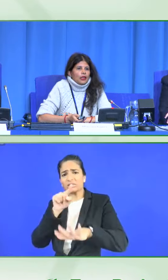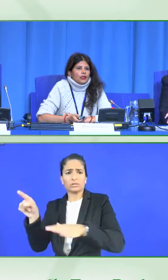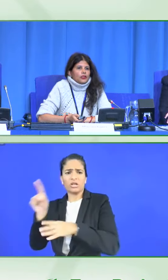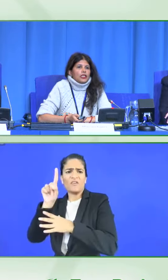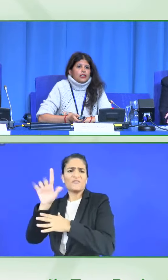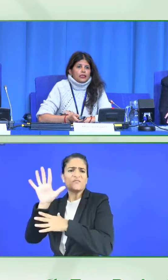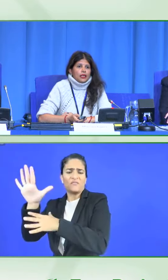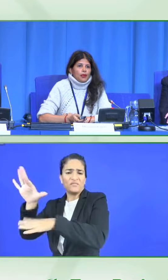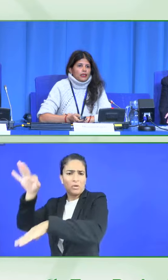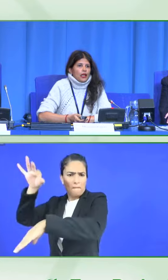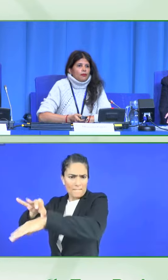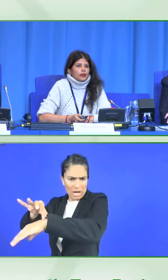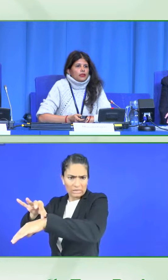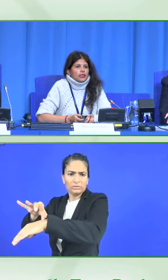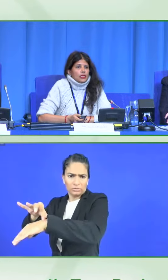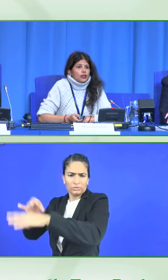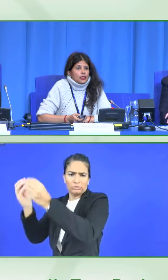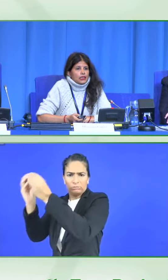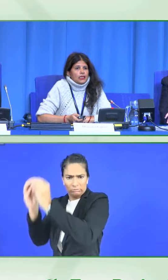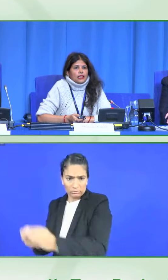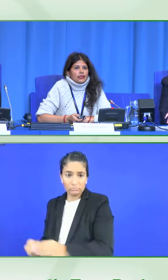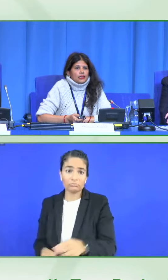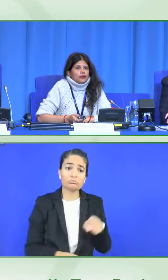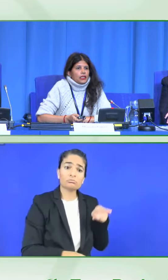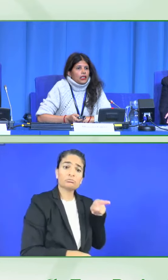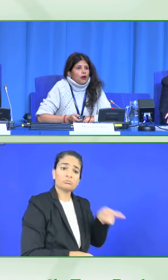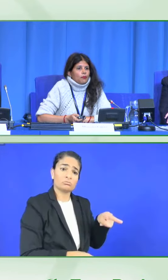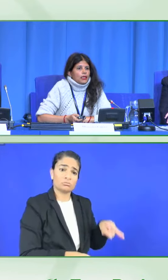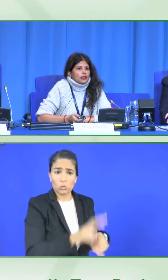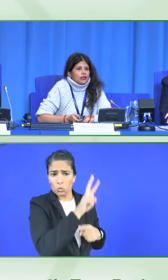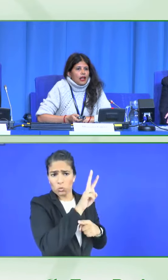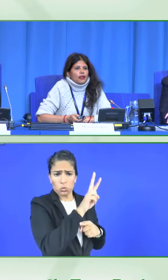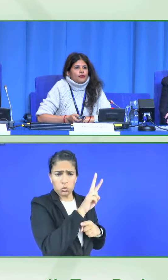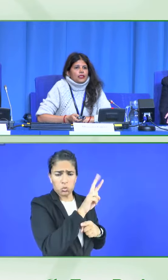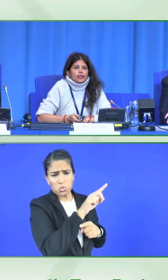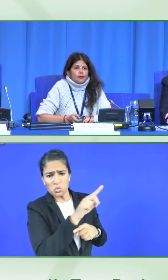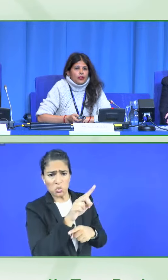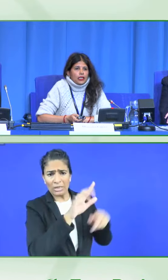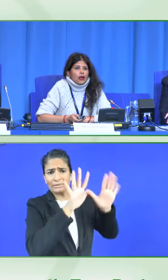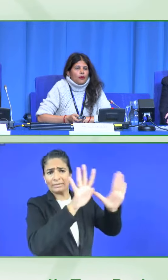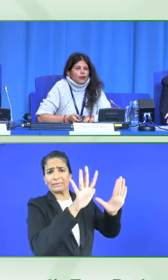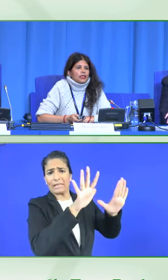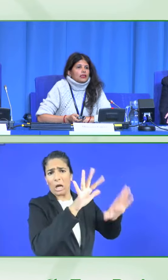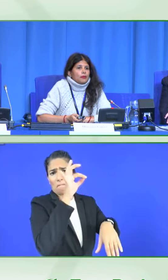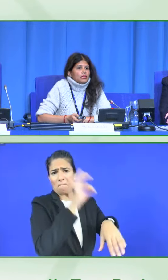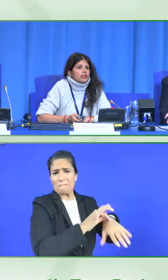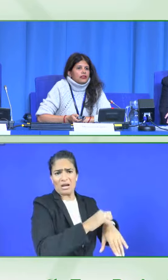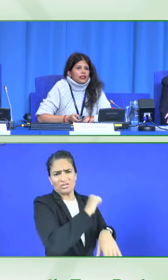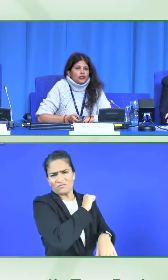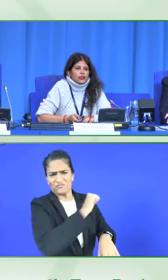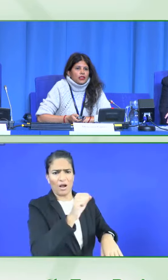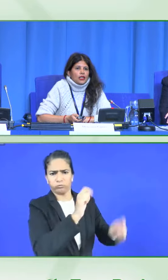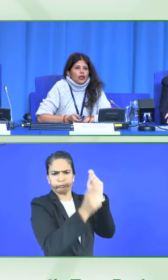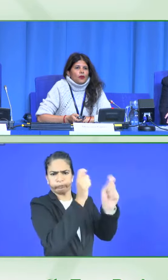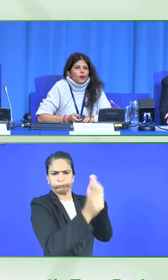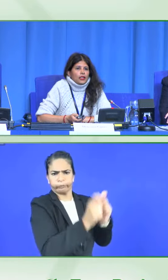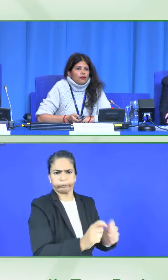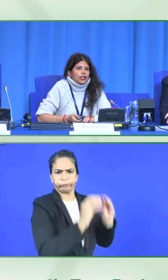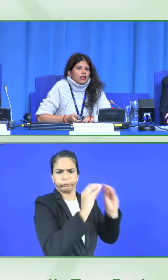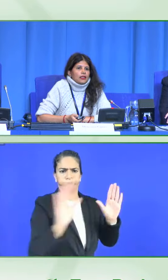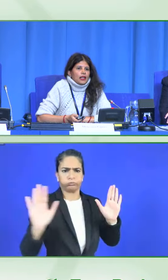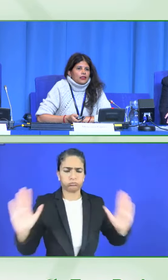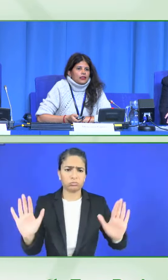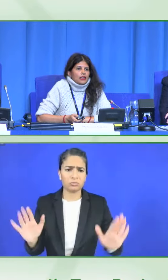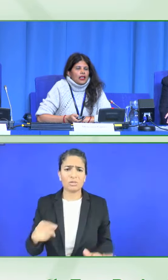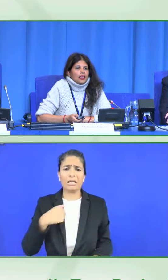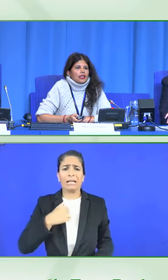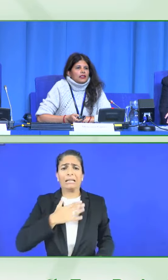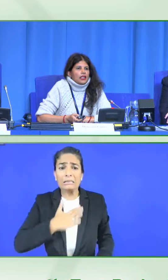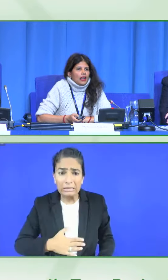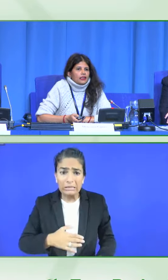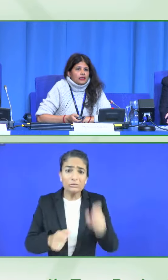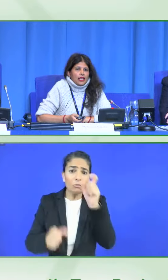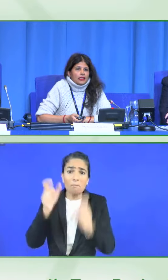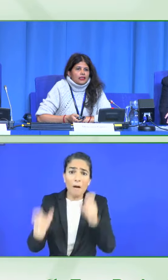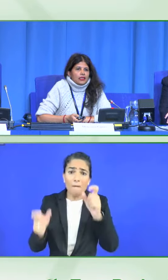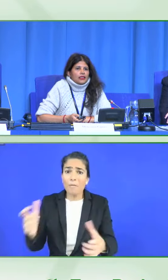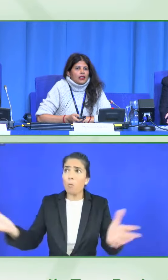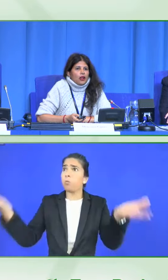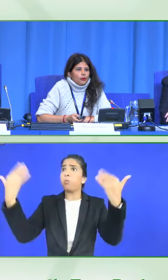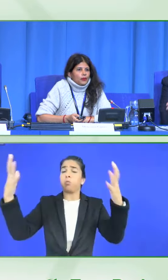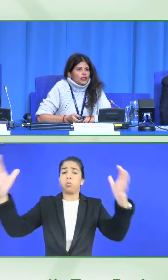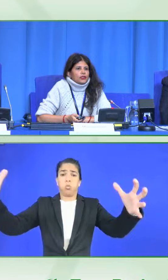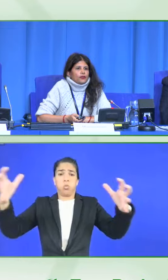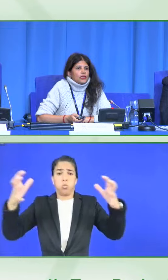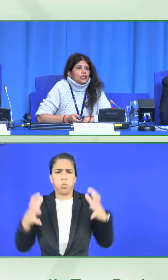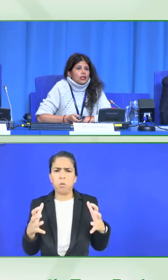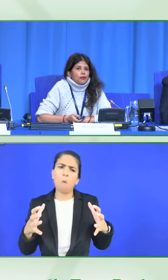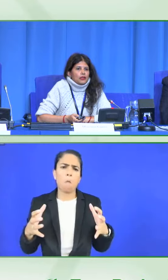There is also a night feature, which causes the home screen to shift into a much yellower